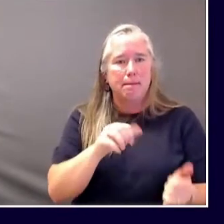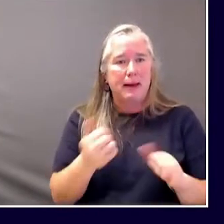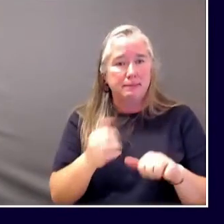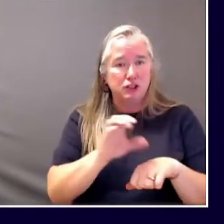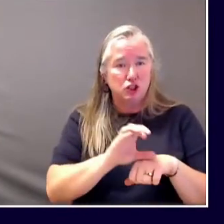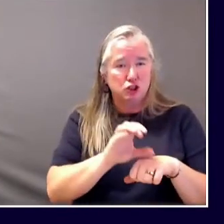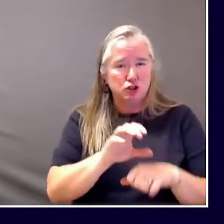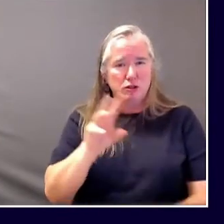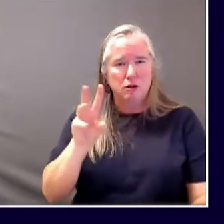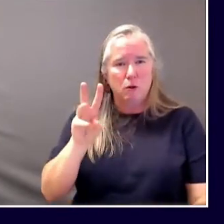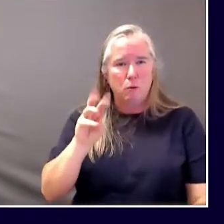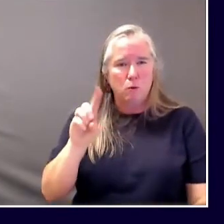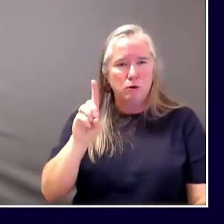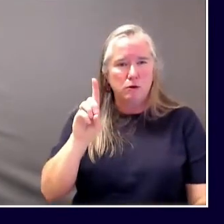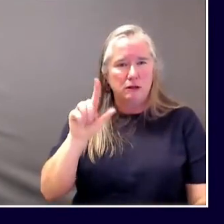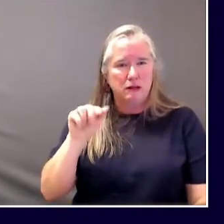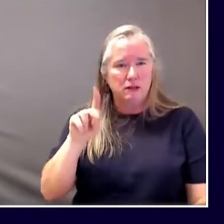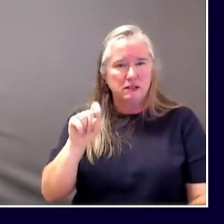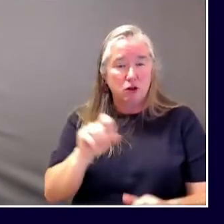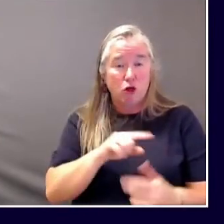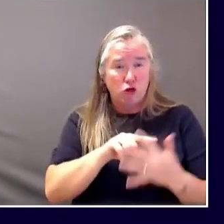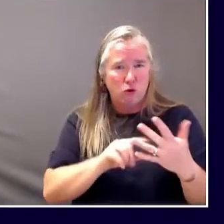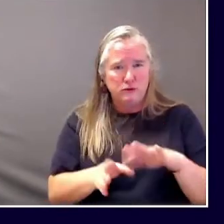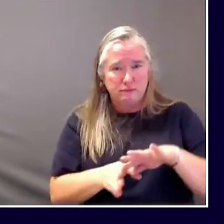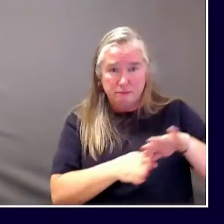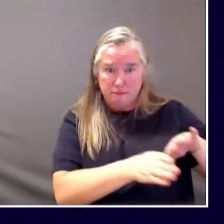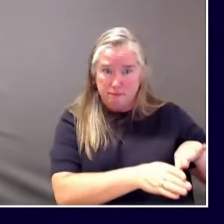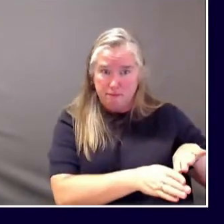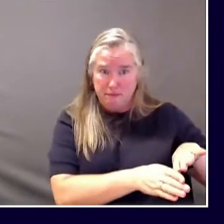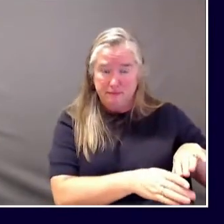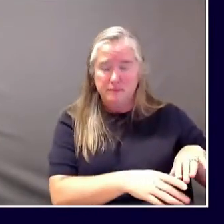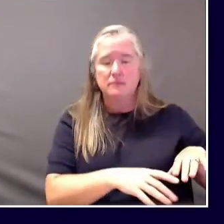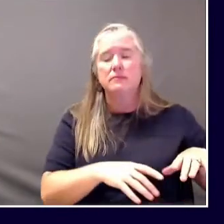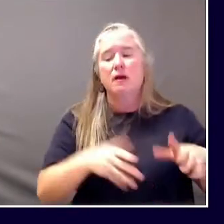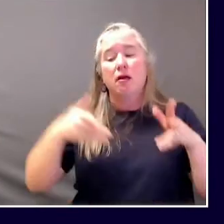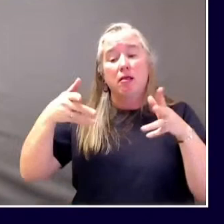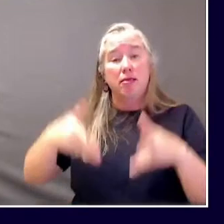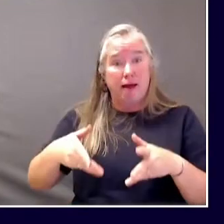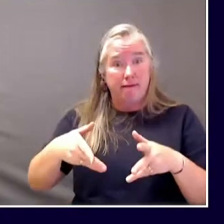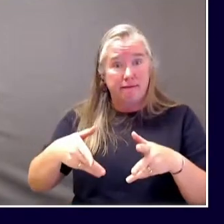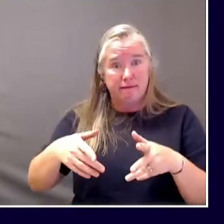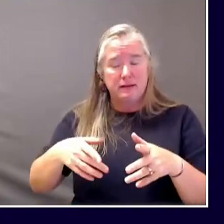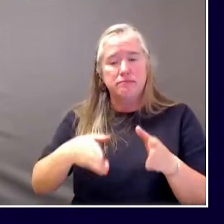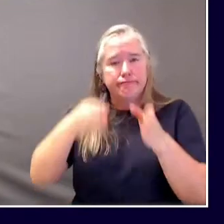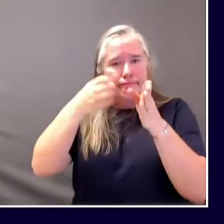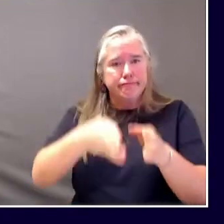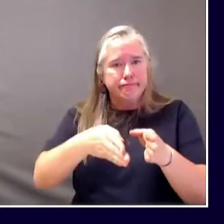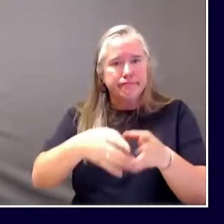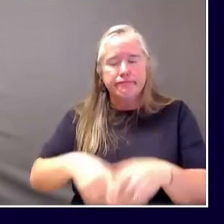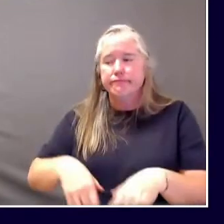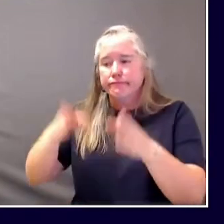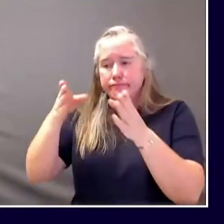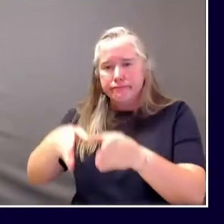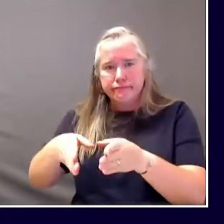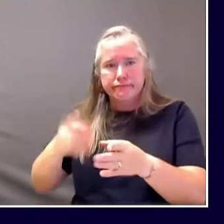woodlands memory care center if you exempt those for just a